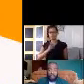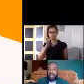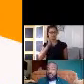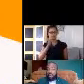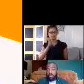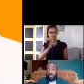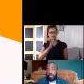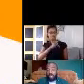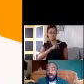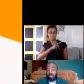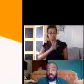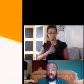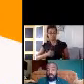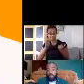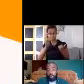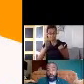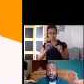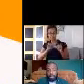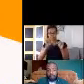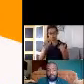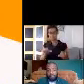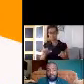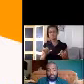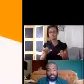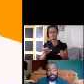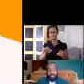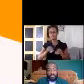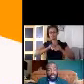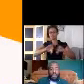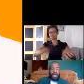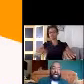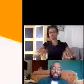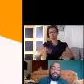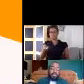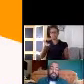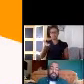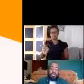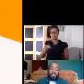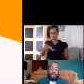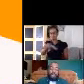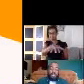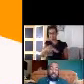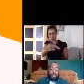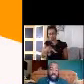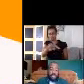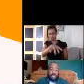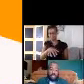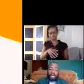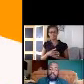in and out of the public art scene. So sometimes so this granting assumption is sometimes it